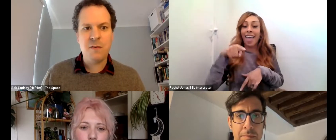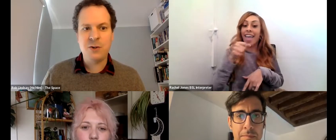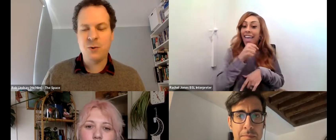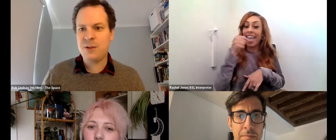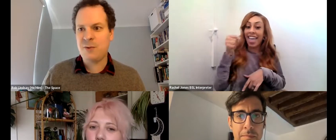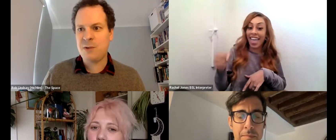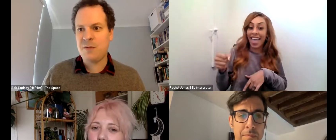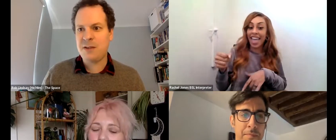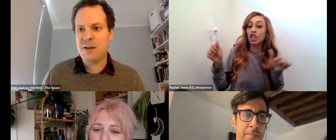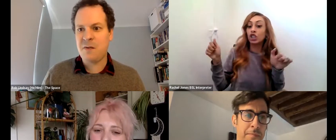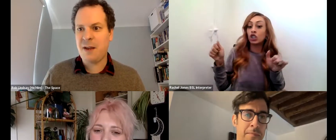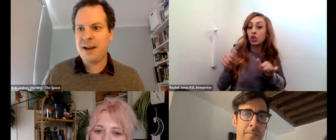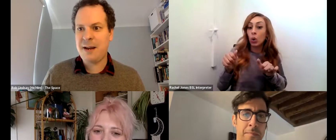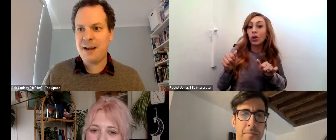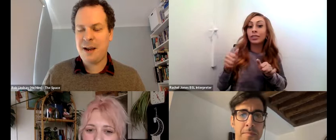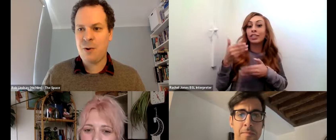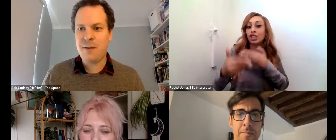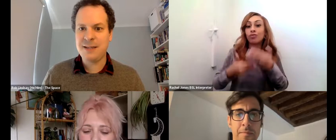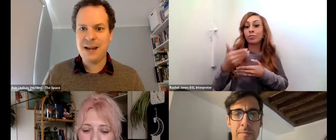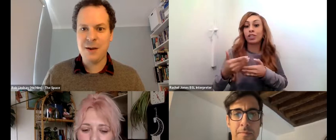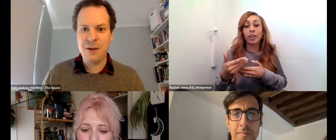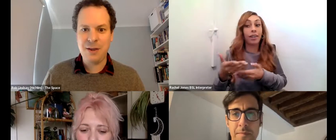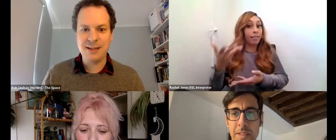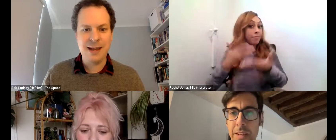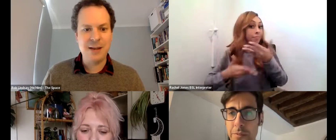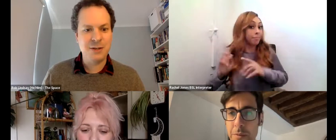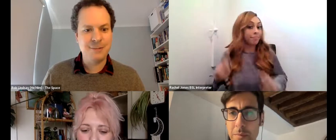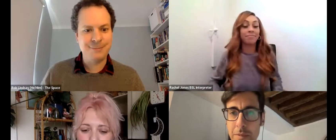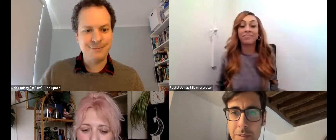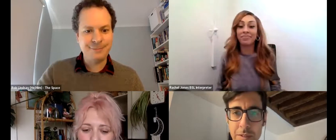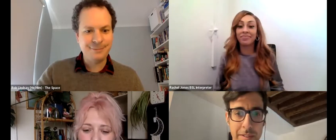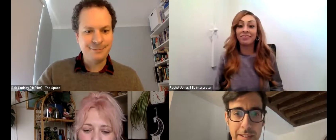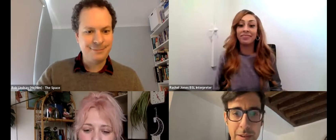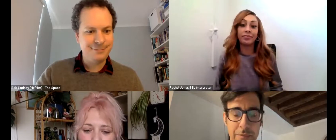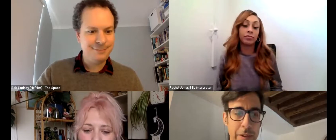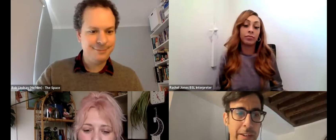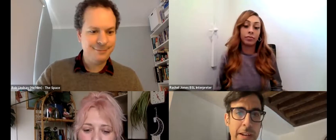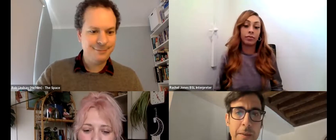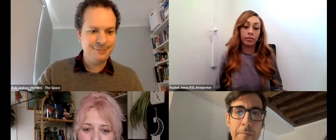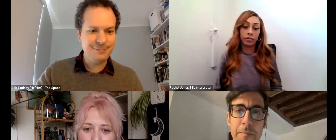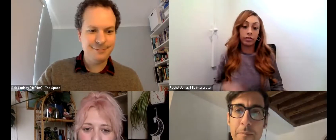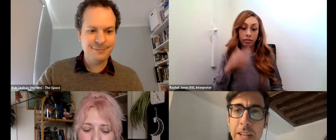to offer a short description of yourself, and then hear what you have to say. Thank you, Rob. Of course. Hello everyone,